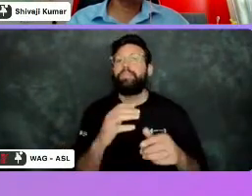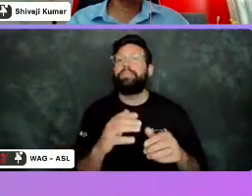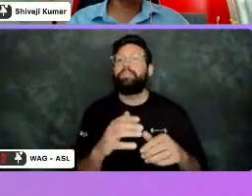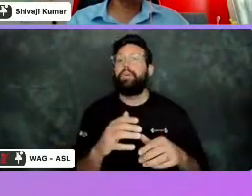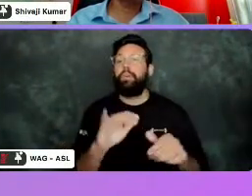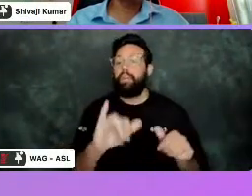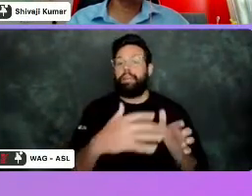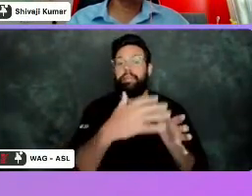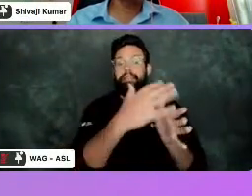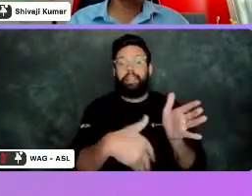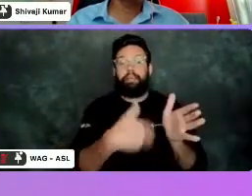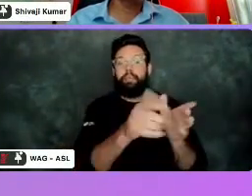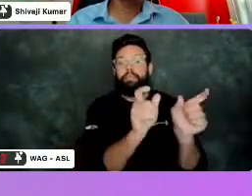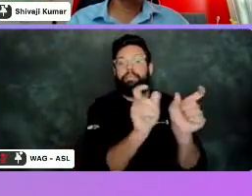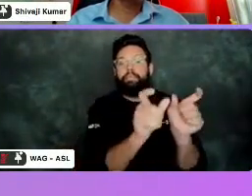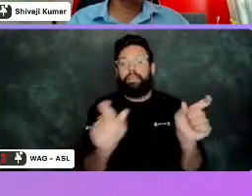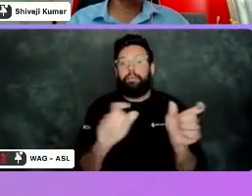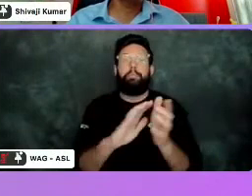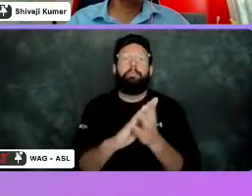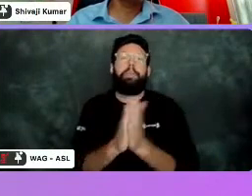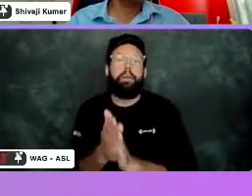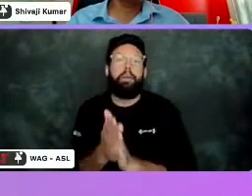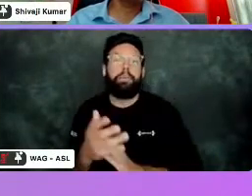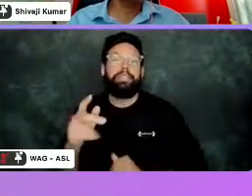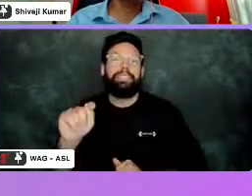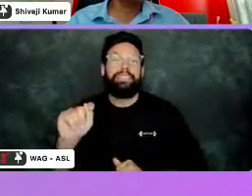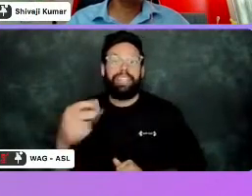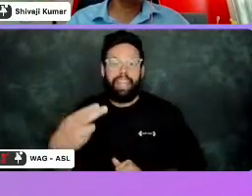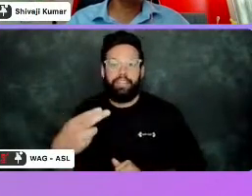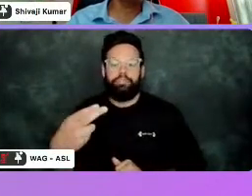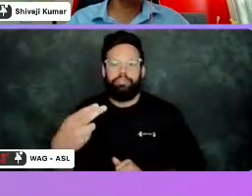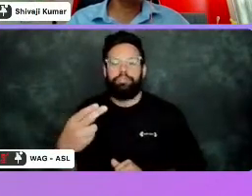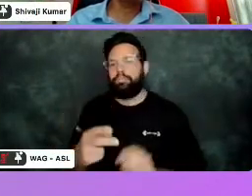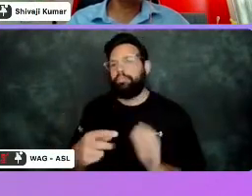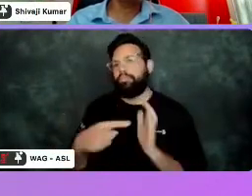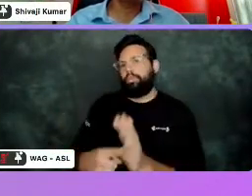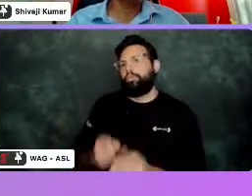That will actually convey the proper semantics of the table headers within the table,